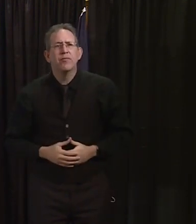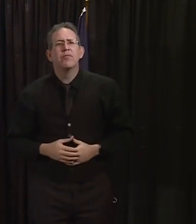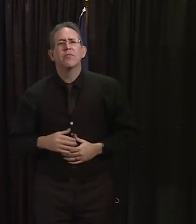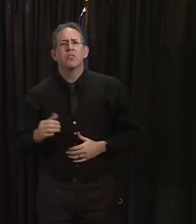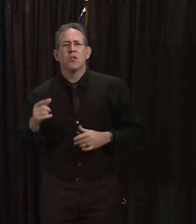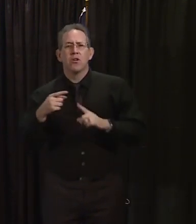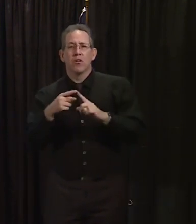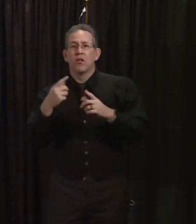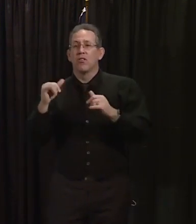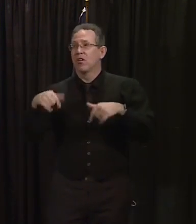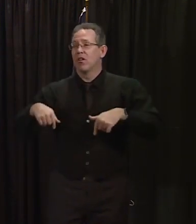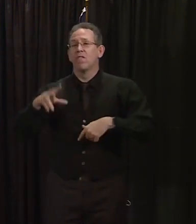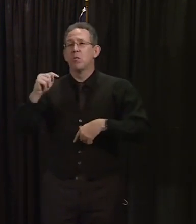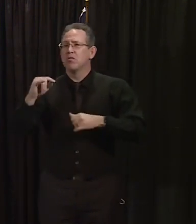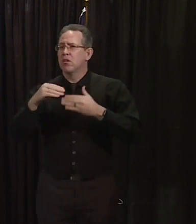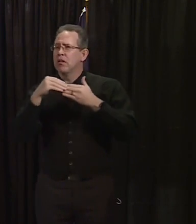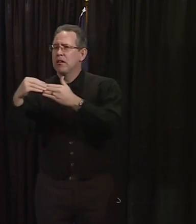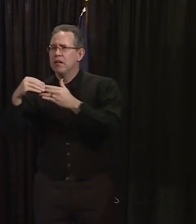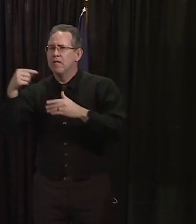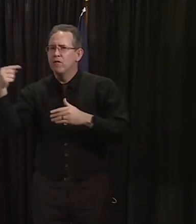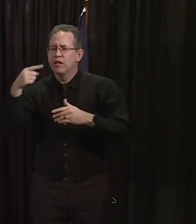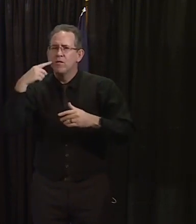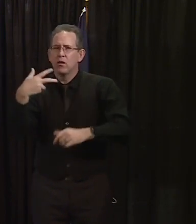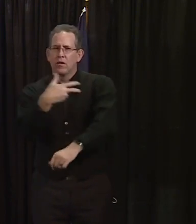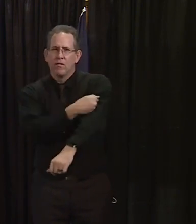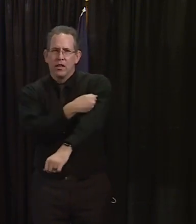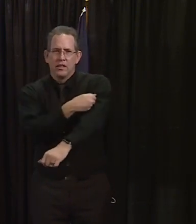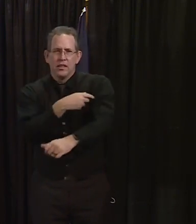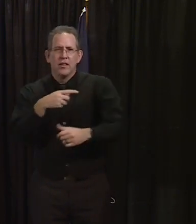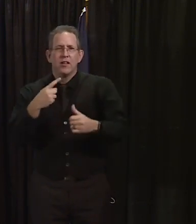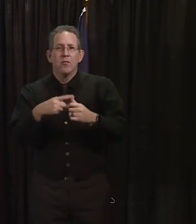one of the lowest hospitalization rates and death rates in the country right